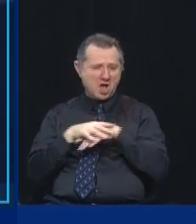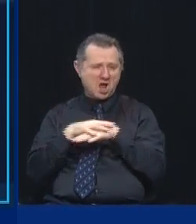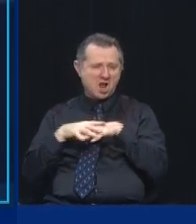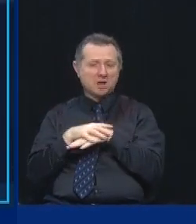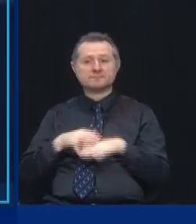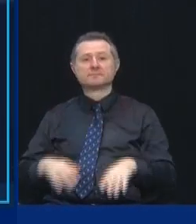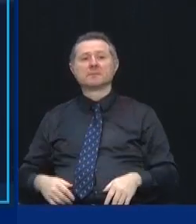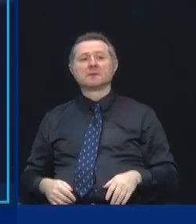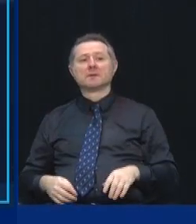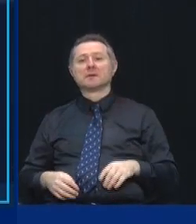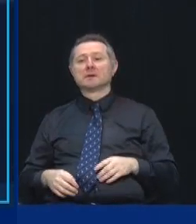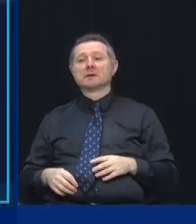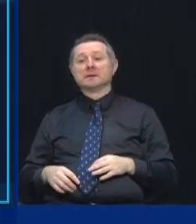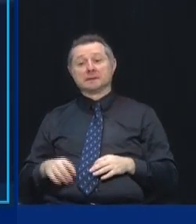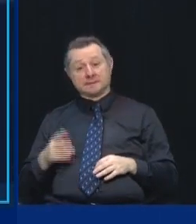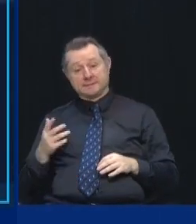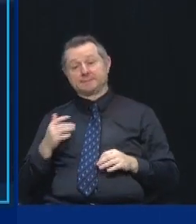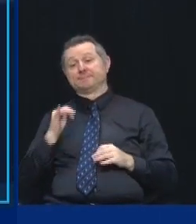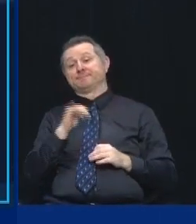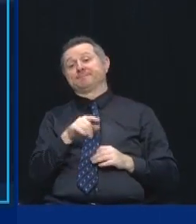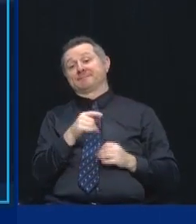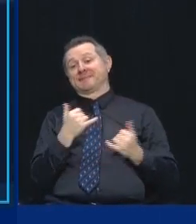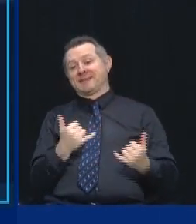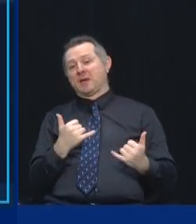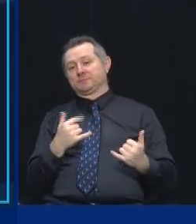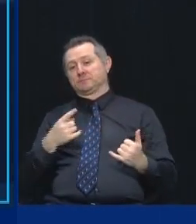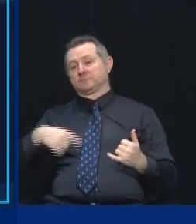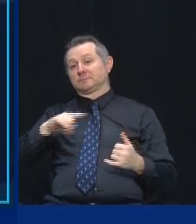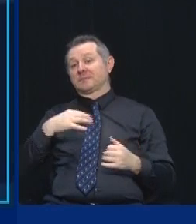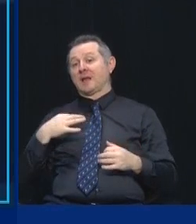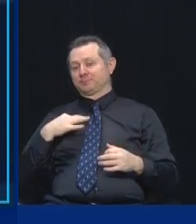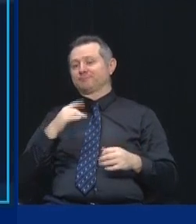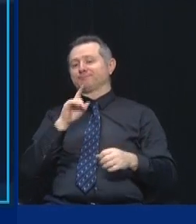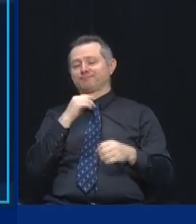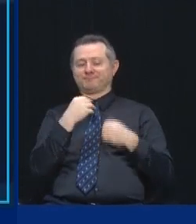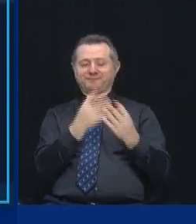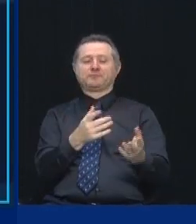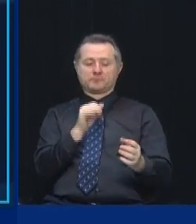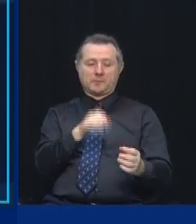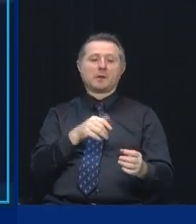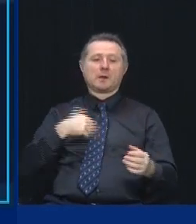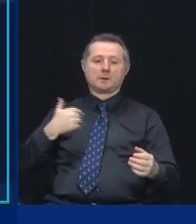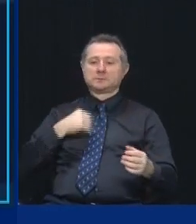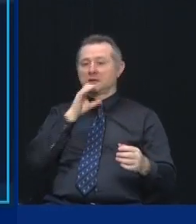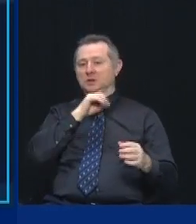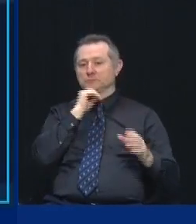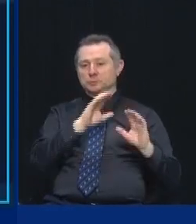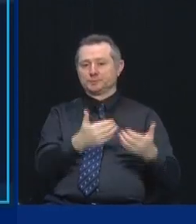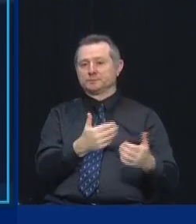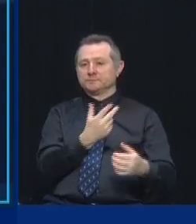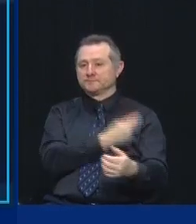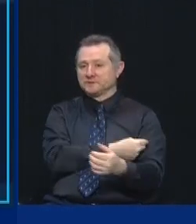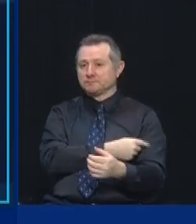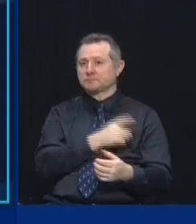IF I GET IT, I GET IT. IT'S NOTHING. THERE'S PART OF THAT THEY WERE